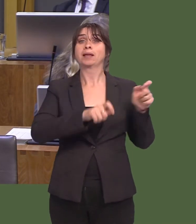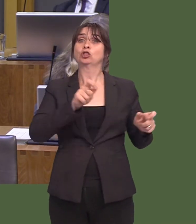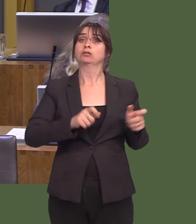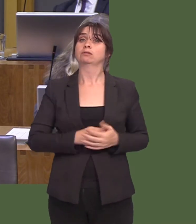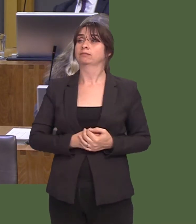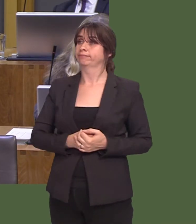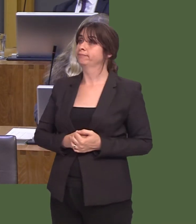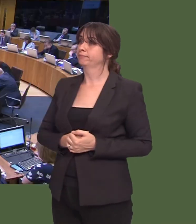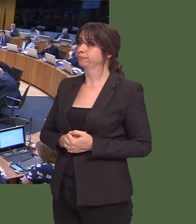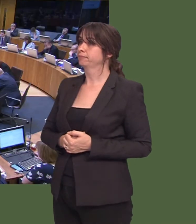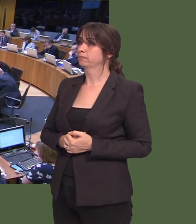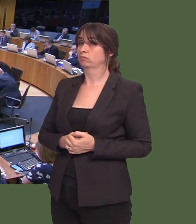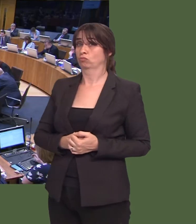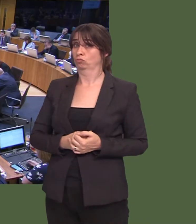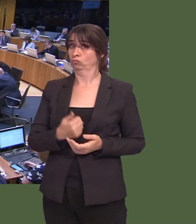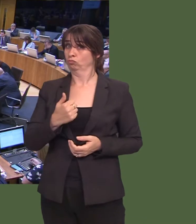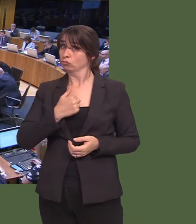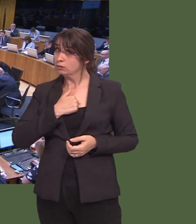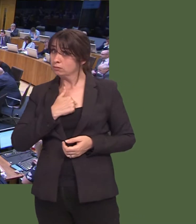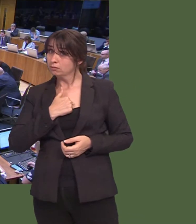Paul Davies: Iím sure youíd agree with me, First Minister, that itís important that